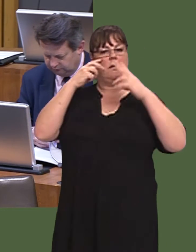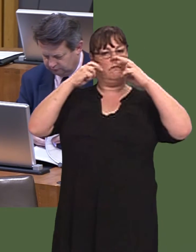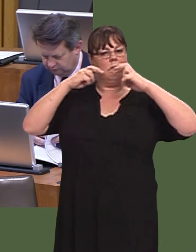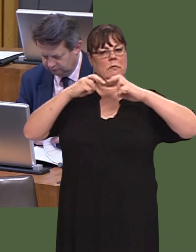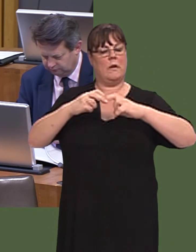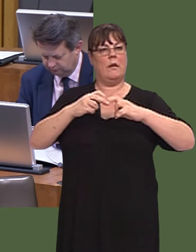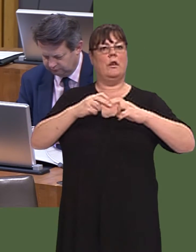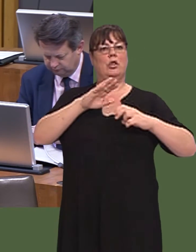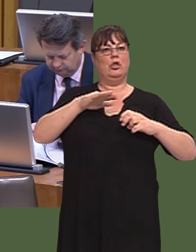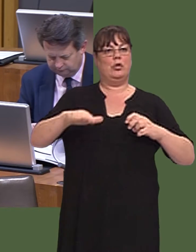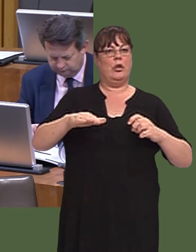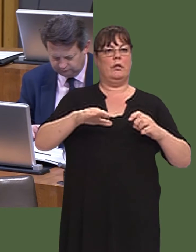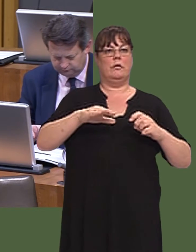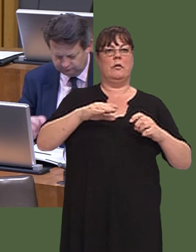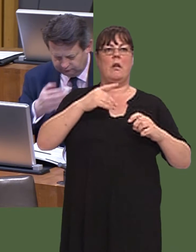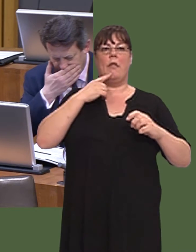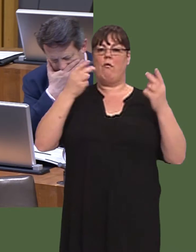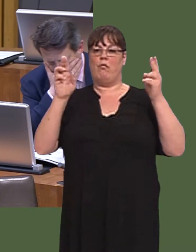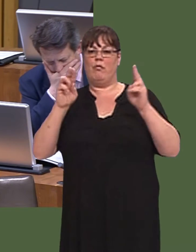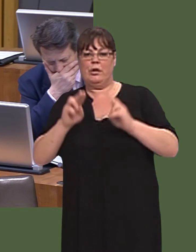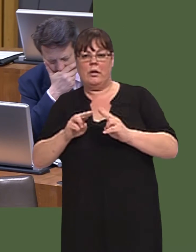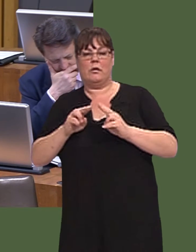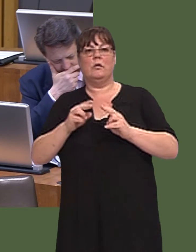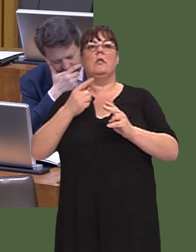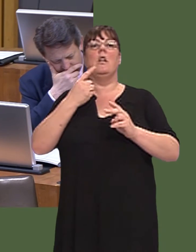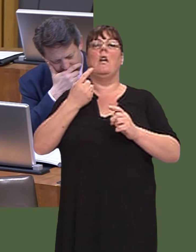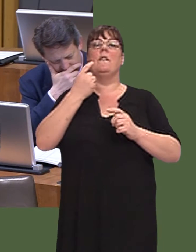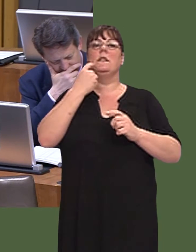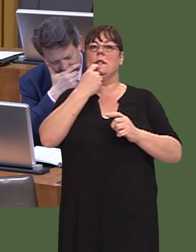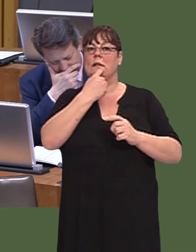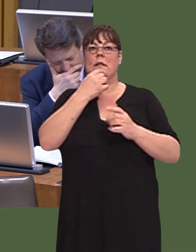in 2014-15 shows a 6 per cent reduction in the proportion of children with experience